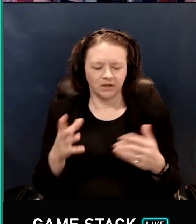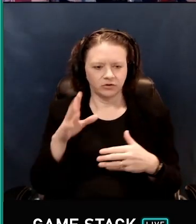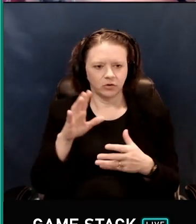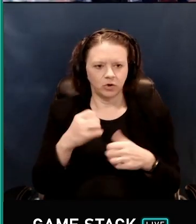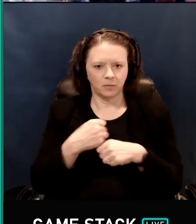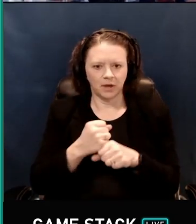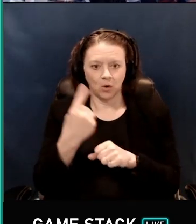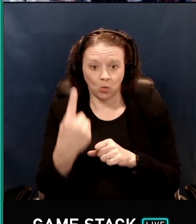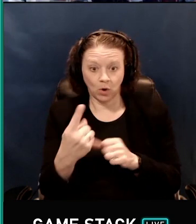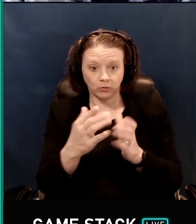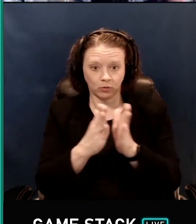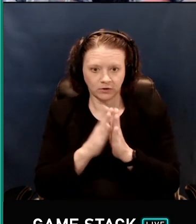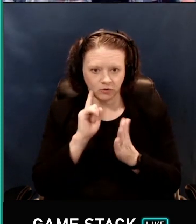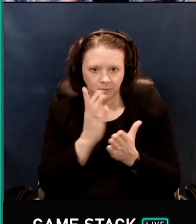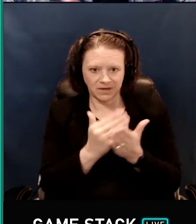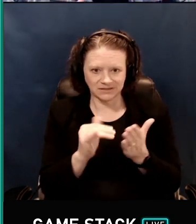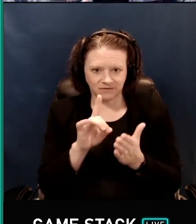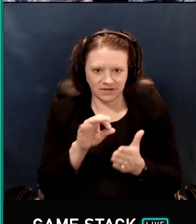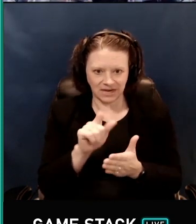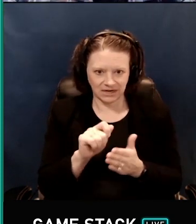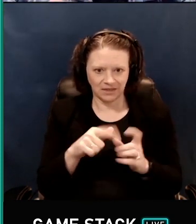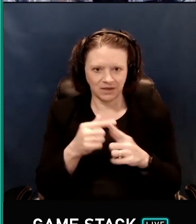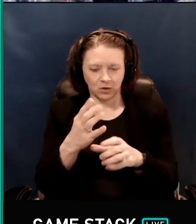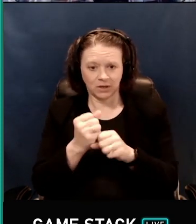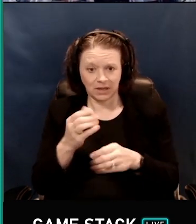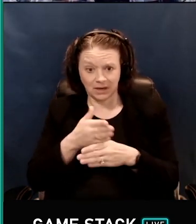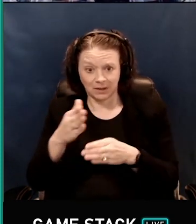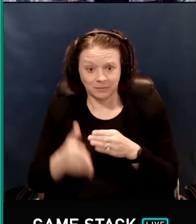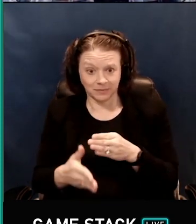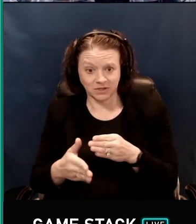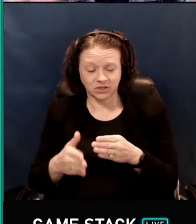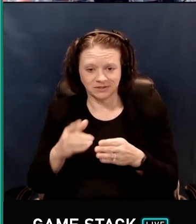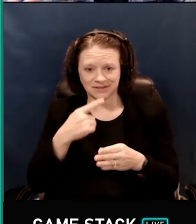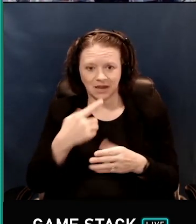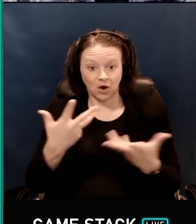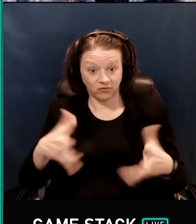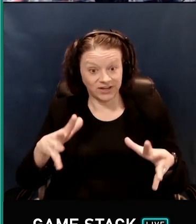That's super super inefficient, especially if you have a large number of requests like hundreds,